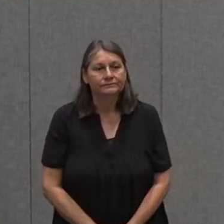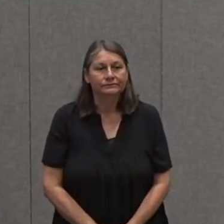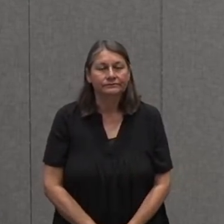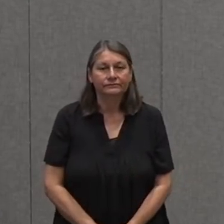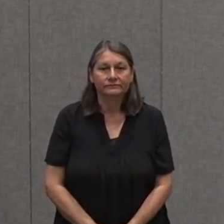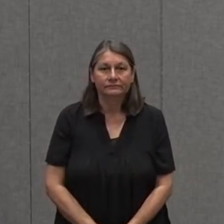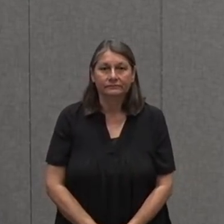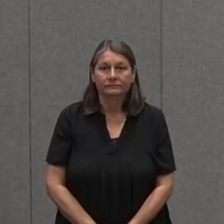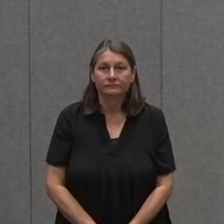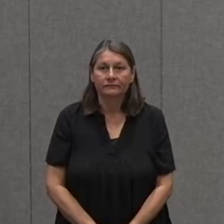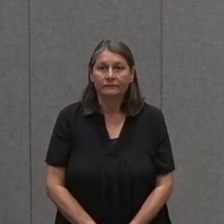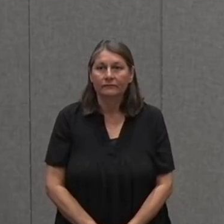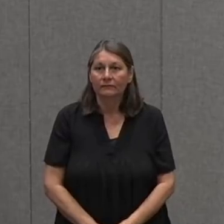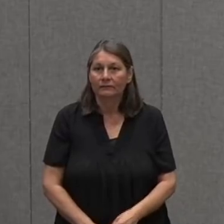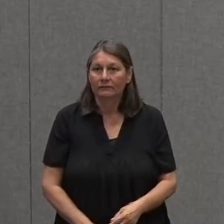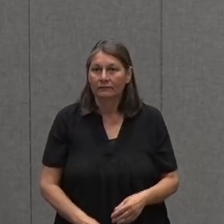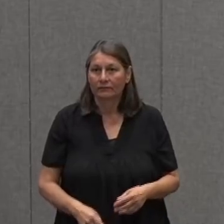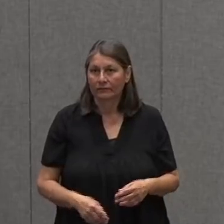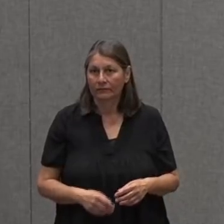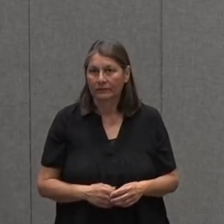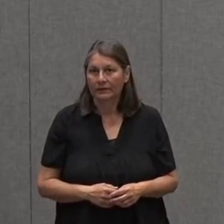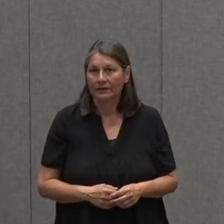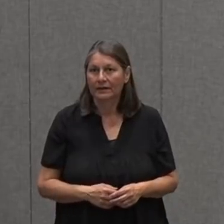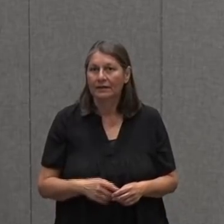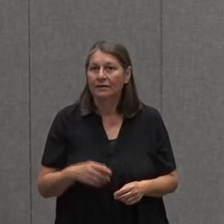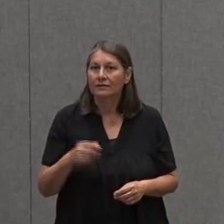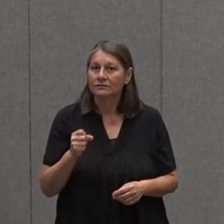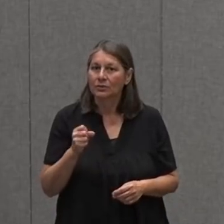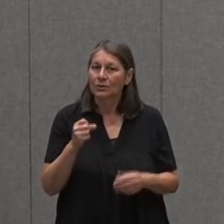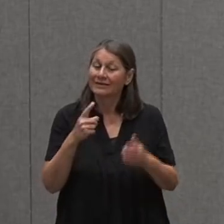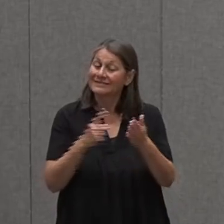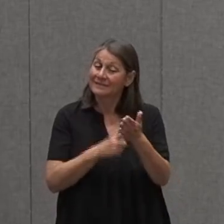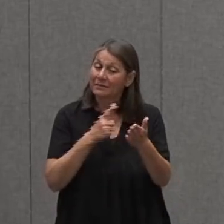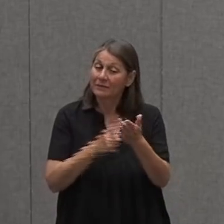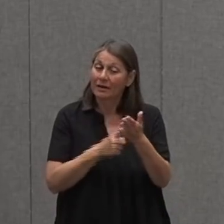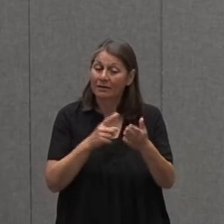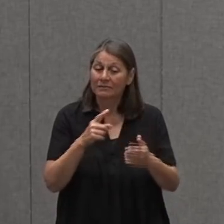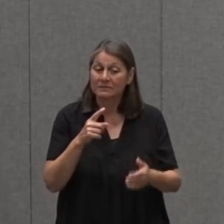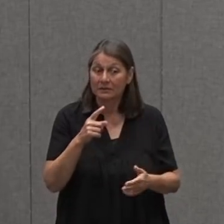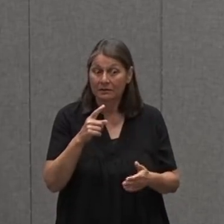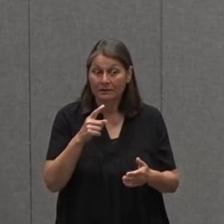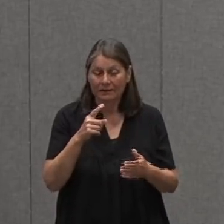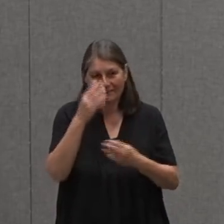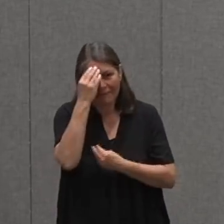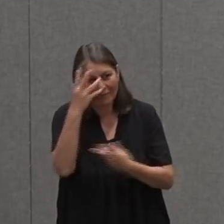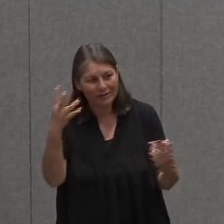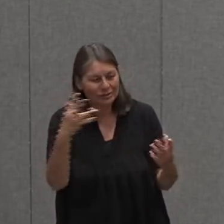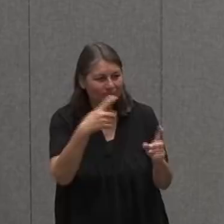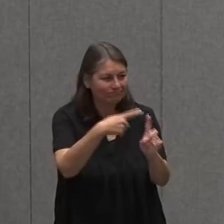Okay, so you have to think about that one because sometimes the information can be very good high quality, sometimes you might